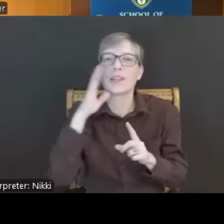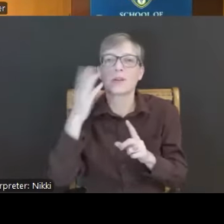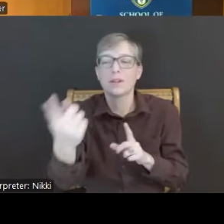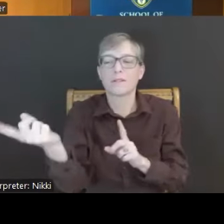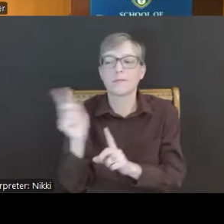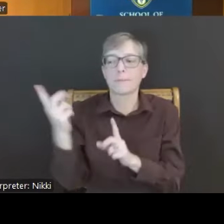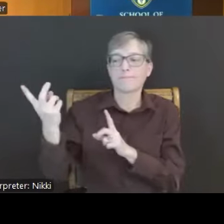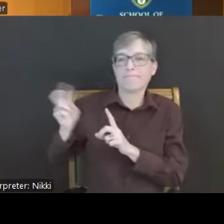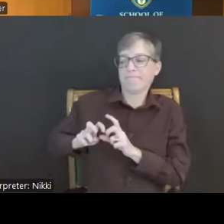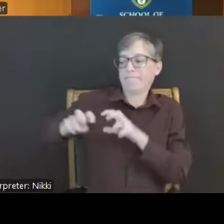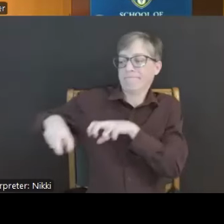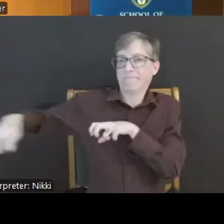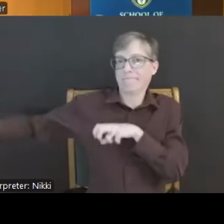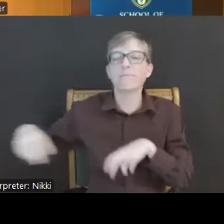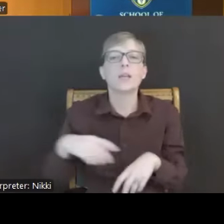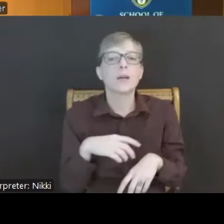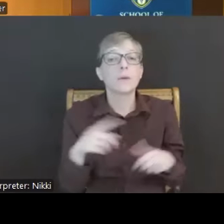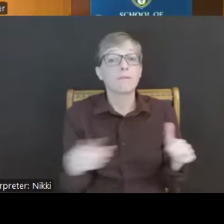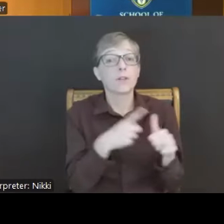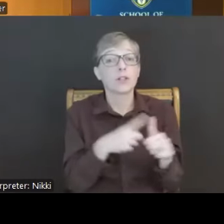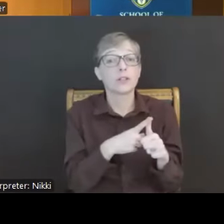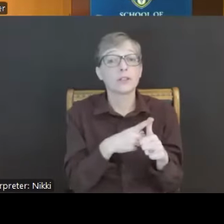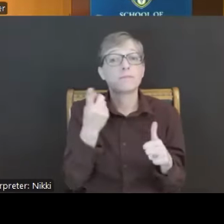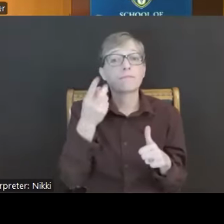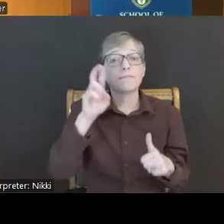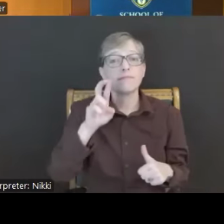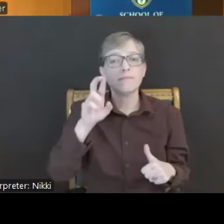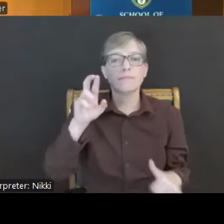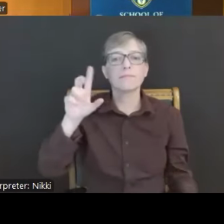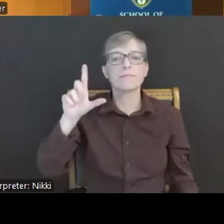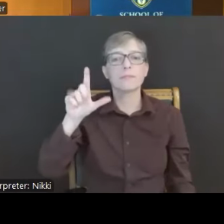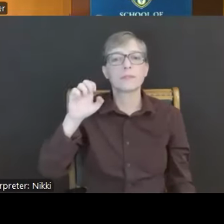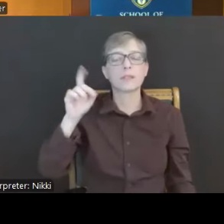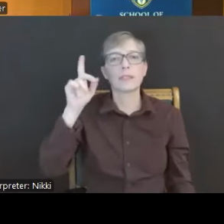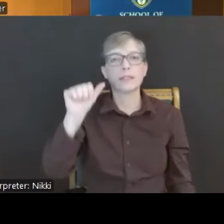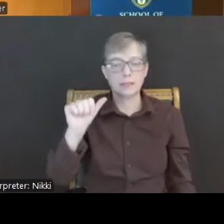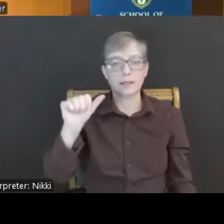Linda Albert Gillis to start us on our journey for the day for the afternoon all right let's give her